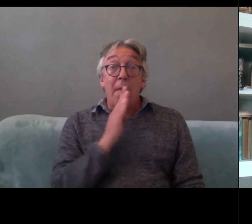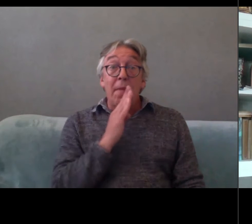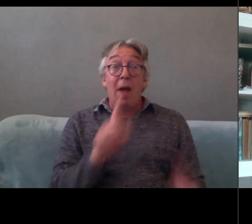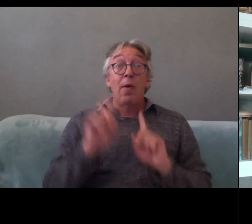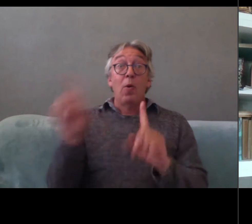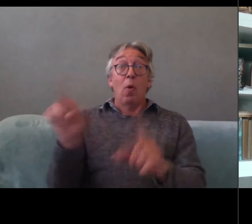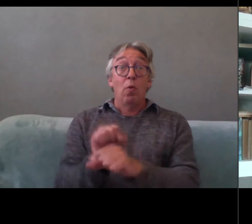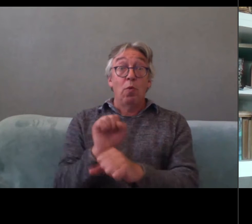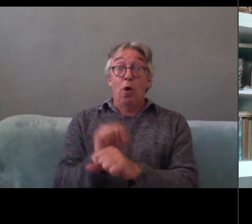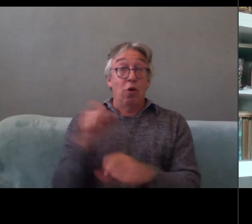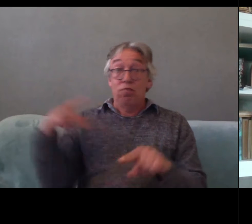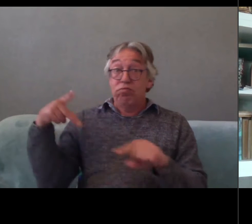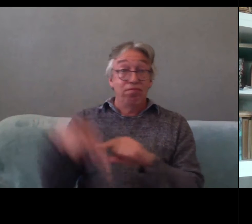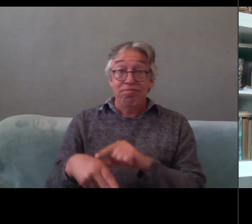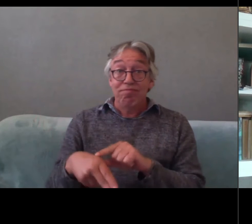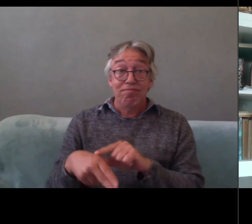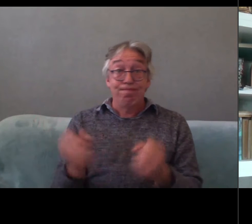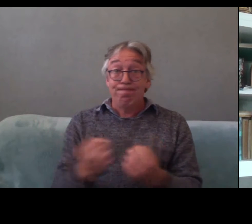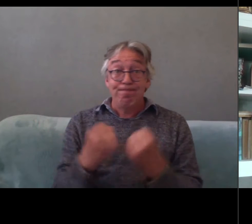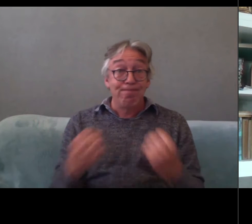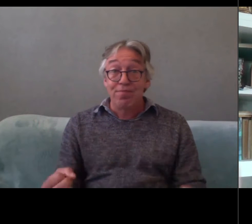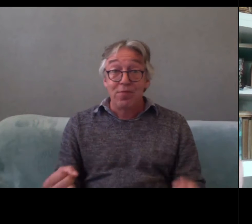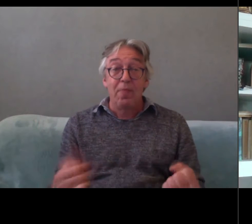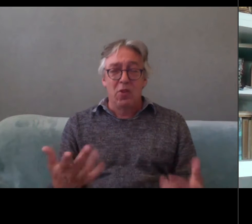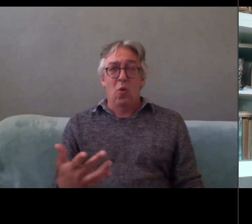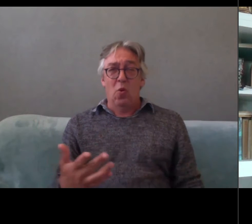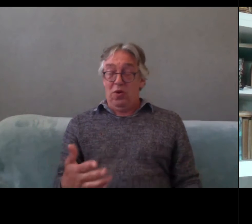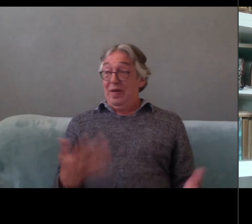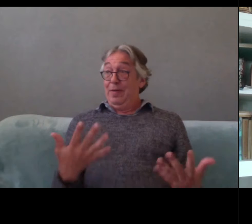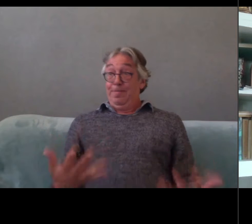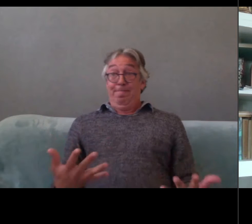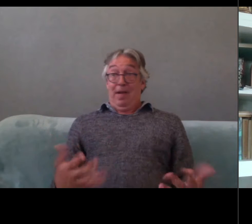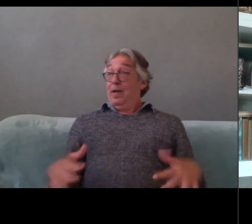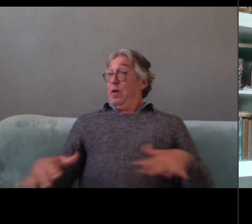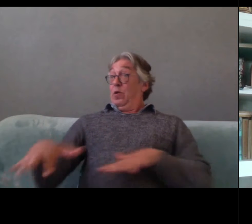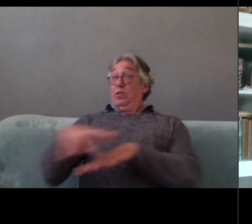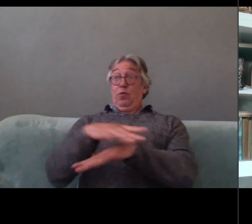So the situation is quite bad and we had a lot of problems.